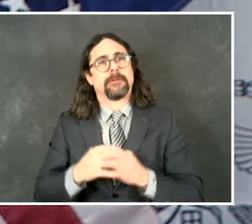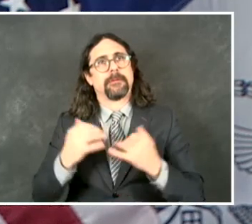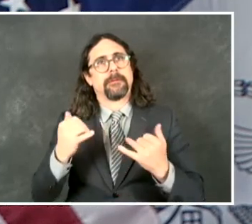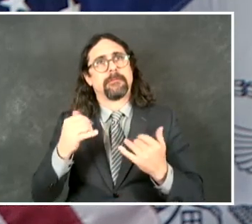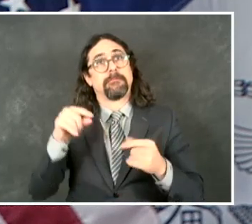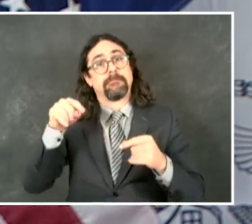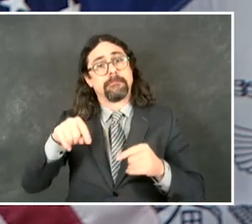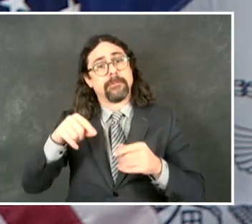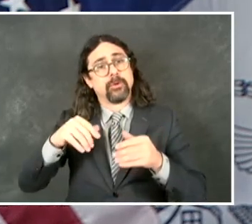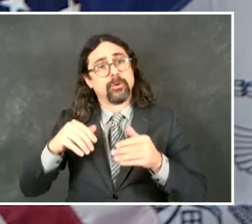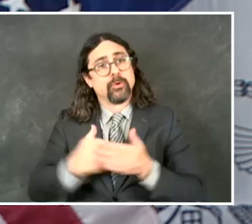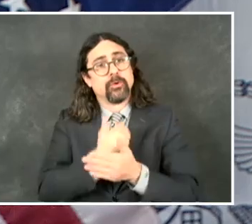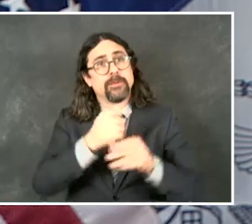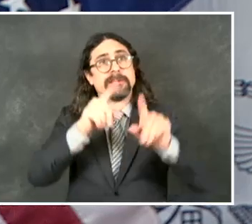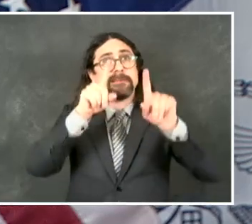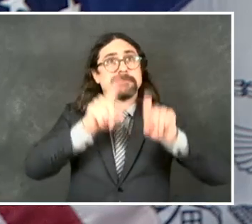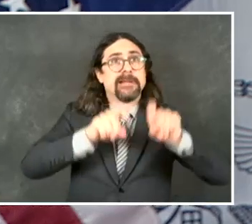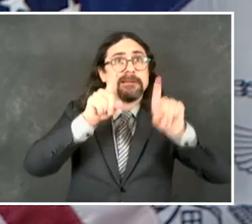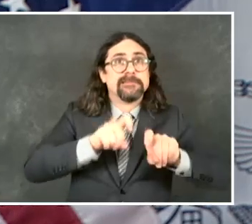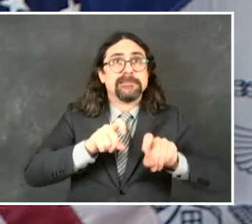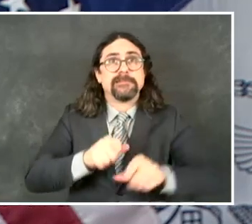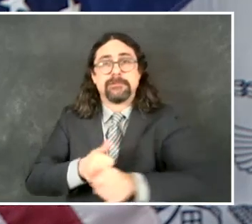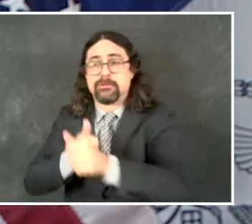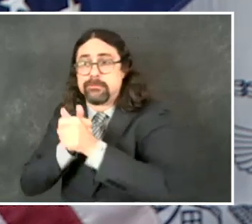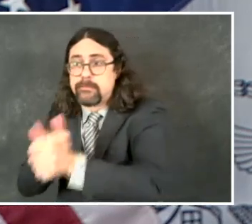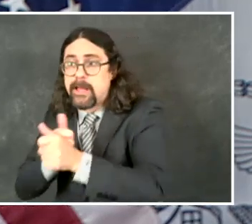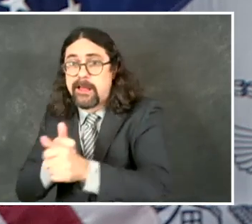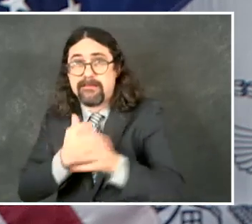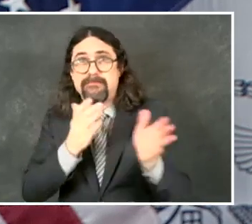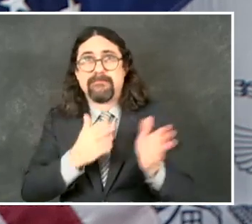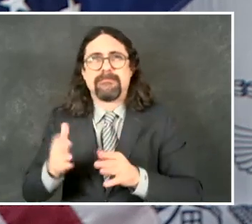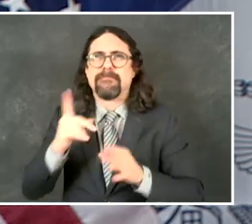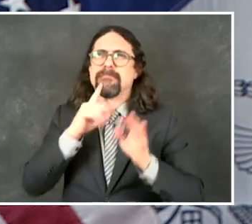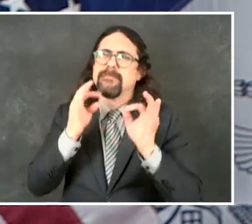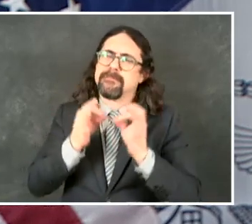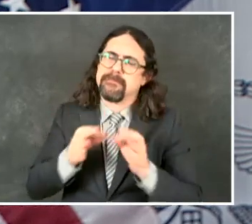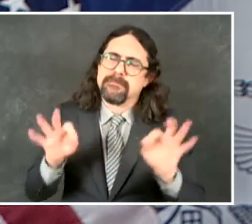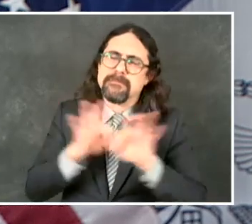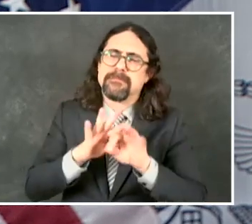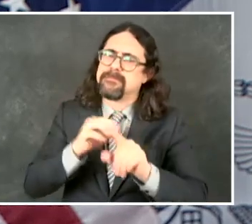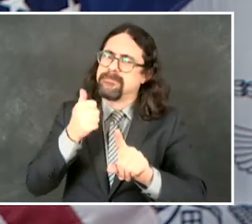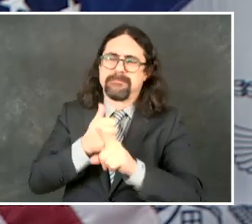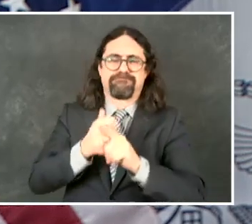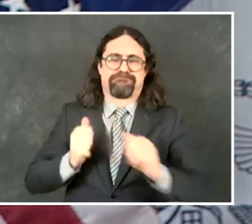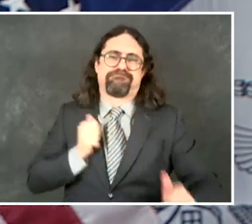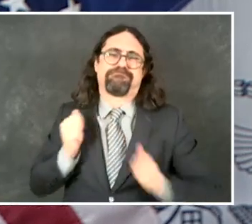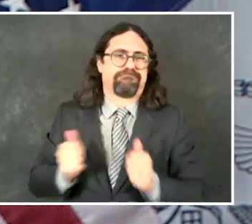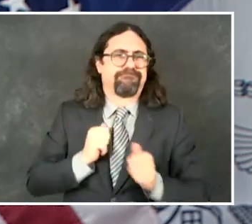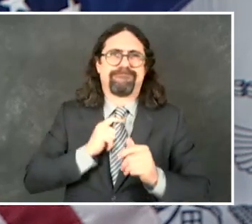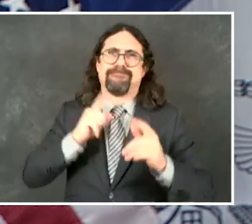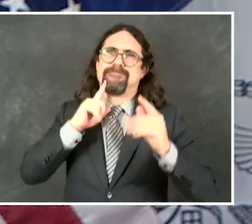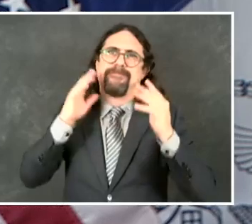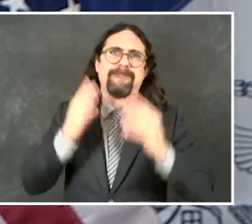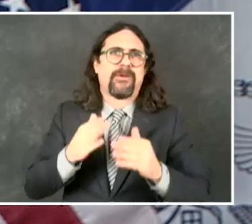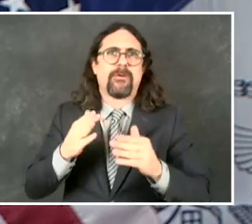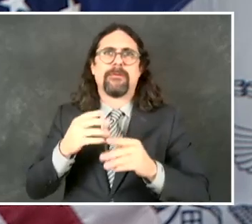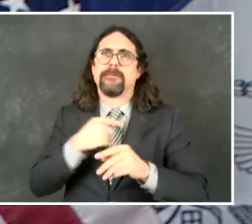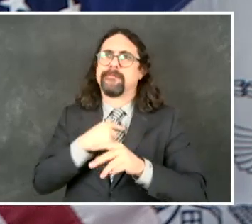REALLY THE KEY. 'SIT GOING TO BE VERY AGGRESSIVE. IT'S GOING TO BE LARGE SCALE. THIS IS HOW WE TAKE THE GOOD